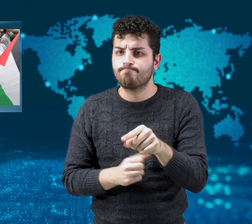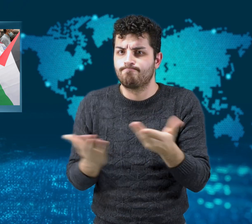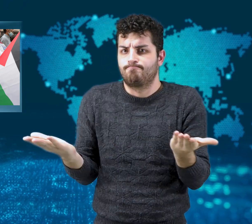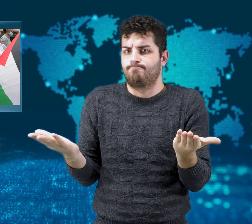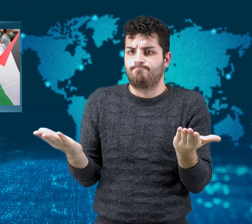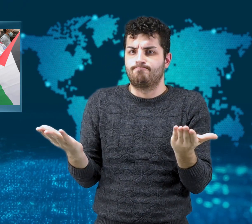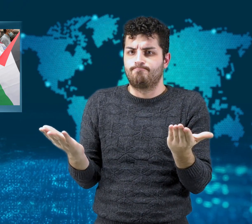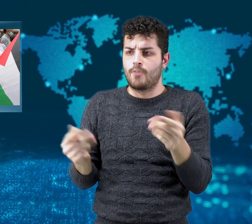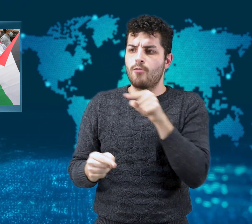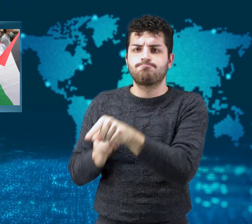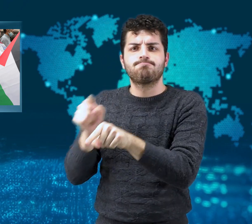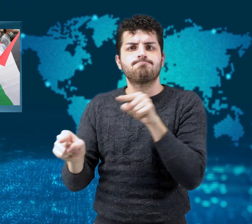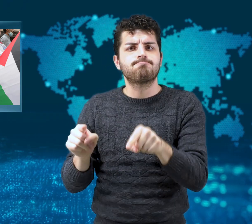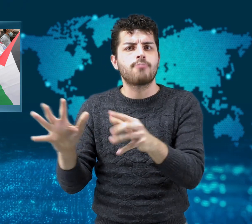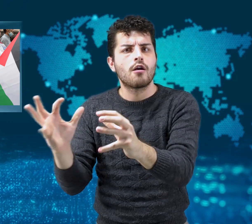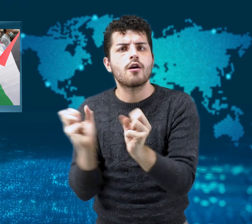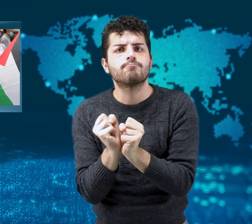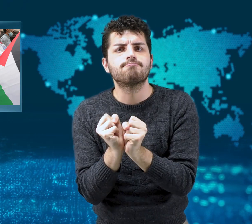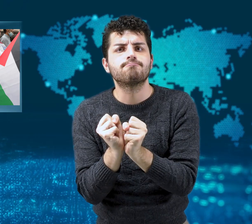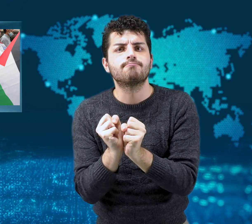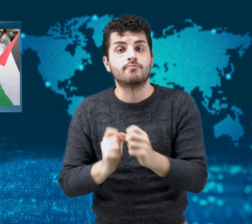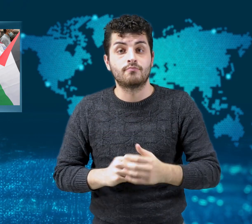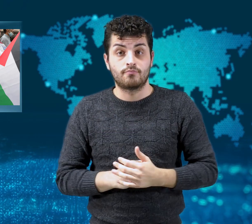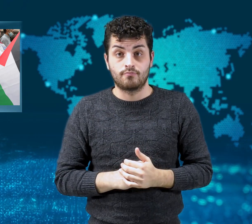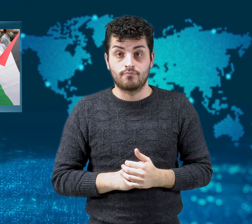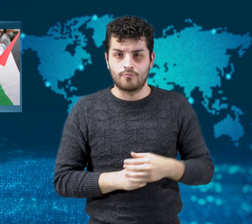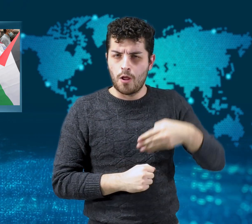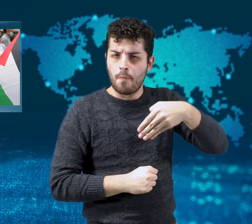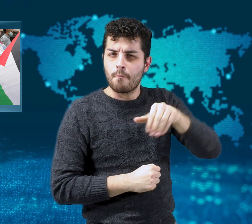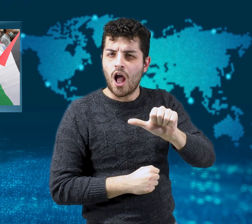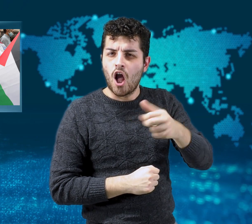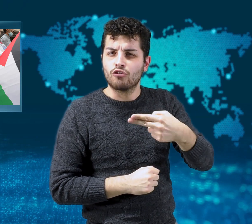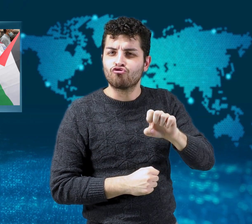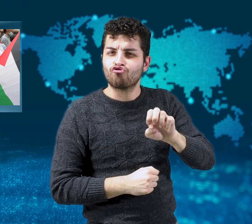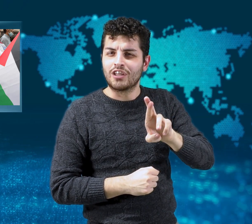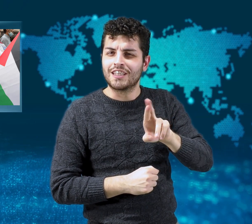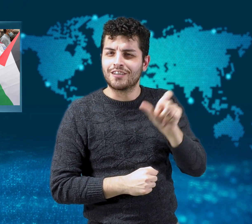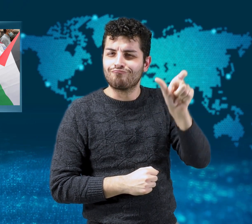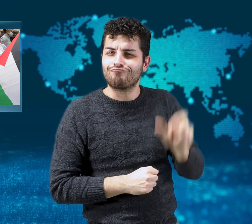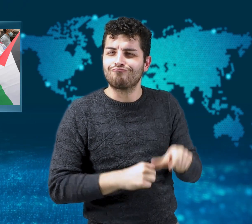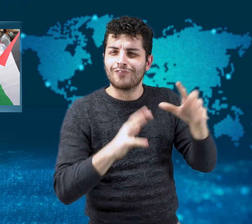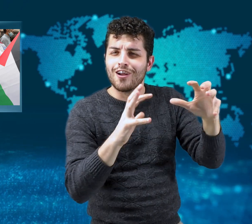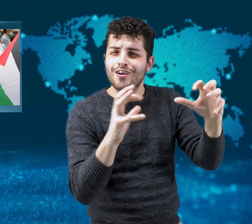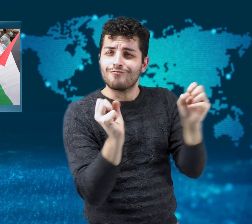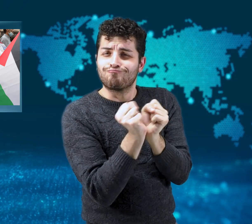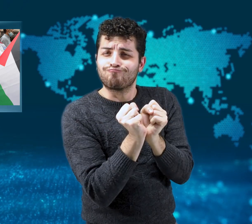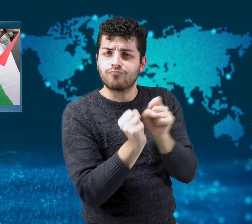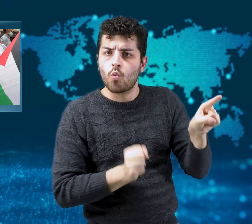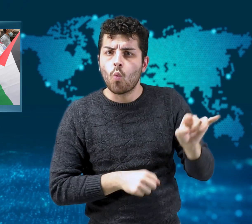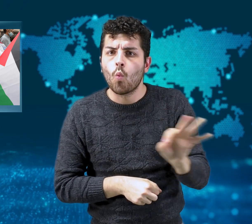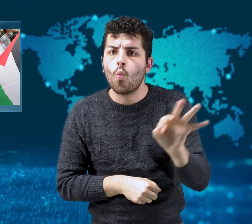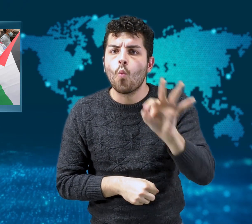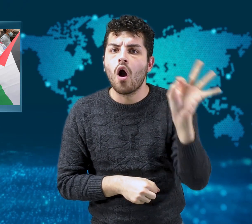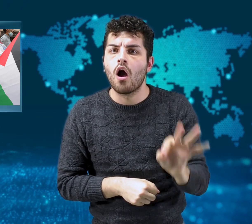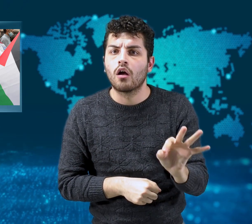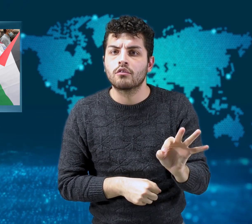Maher was detained after Israel’s internal security agency